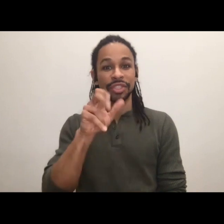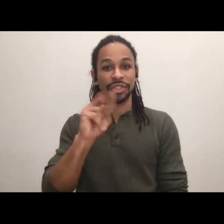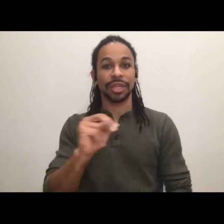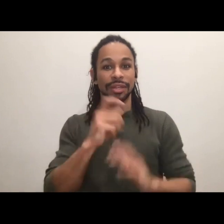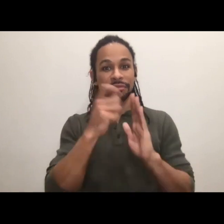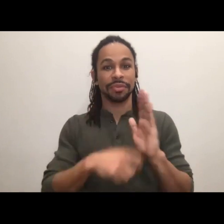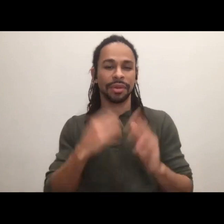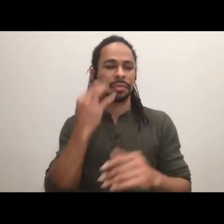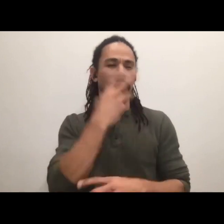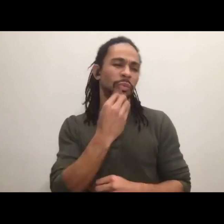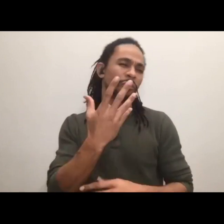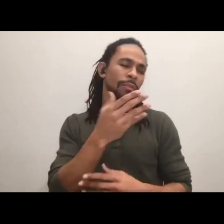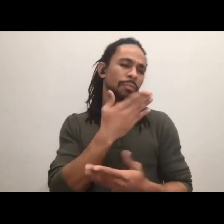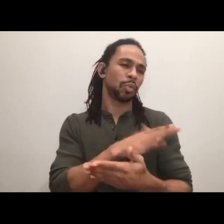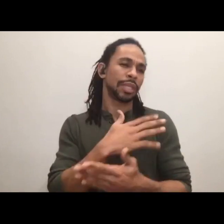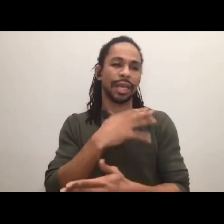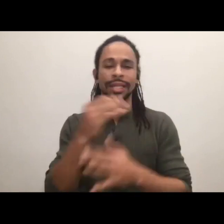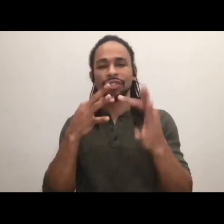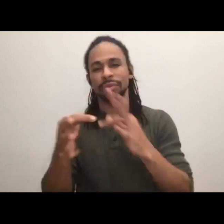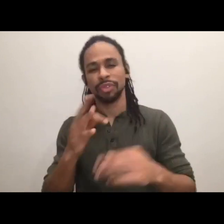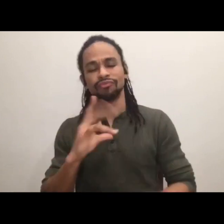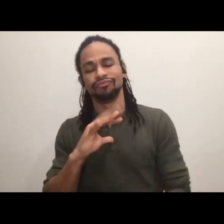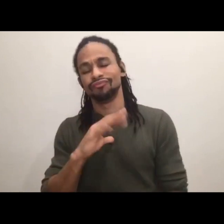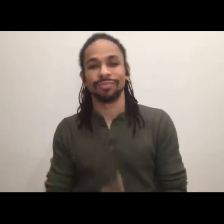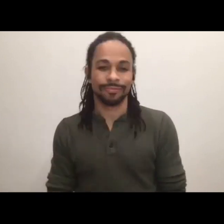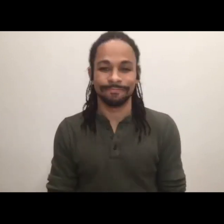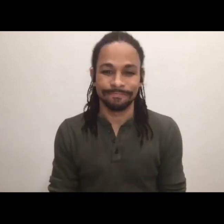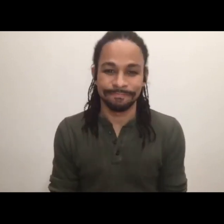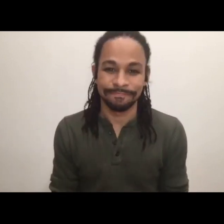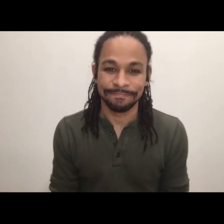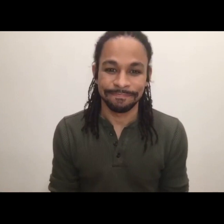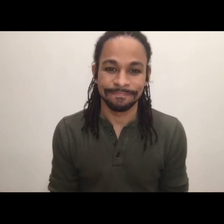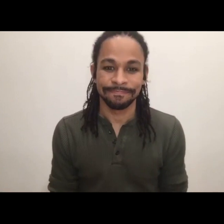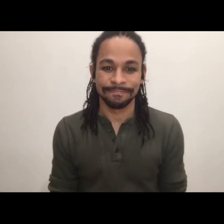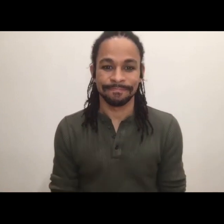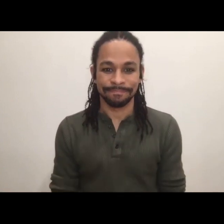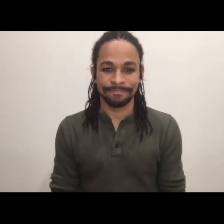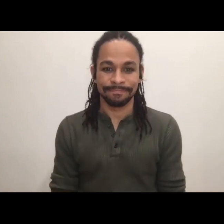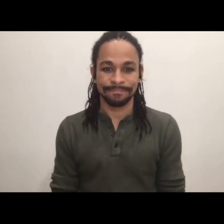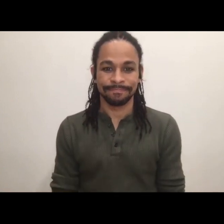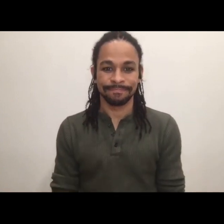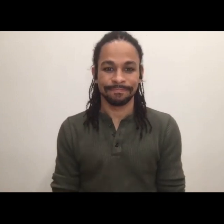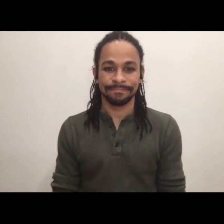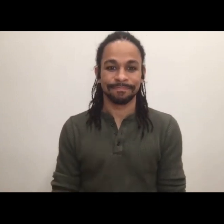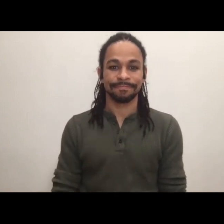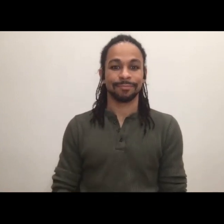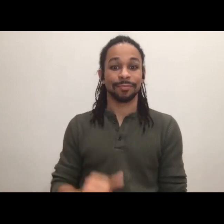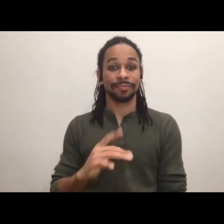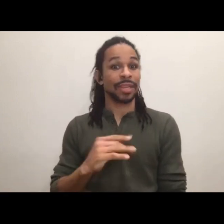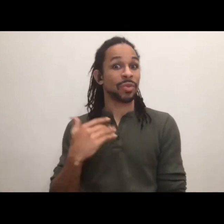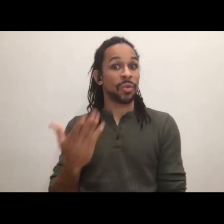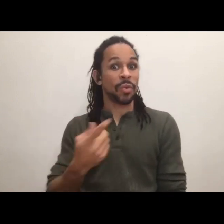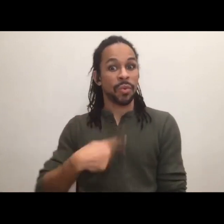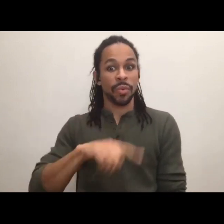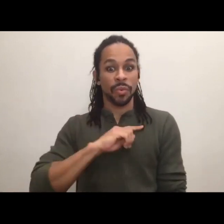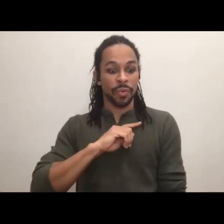and the descriptions were very lackluster. So we decided to rewrite them.